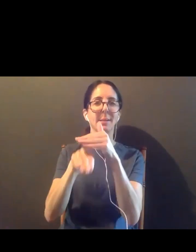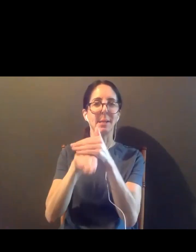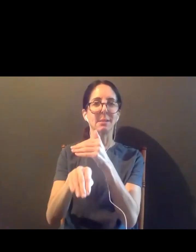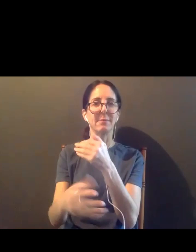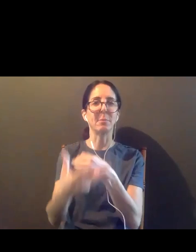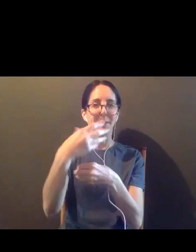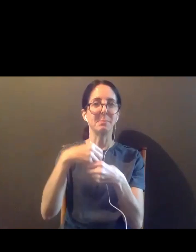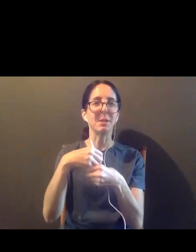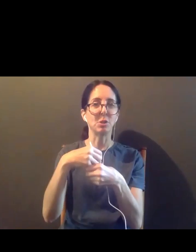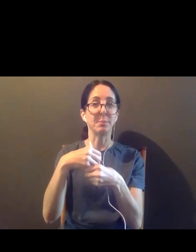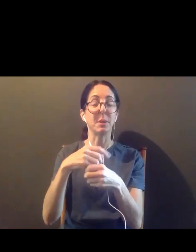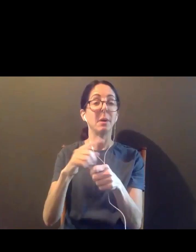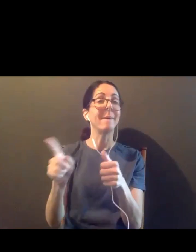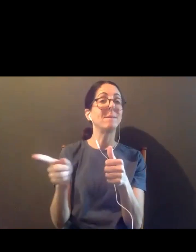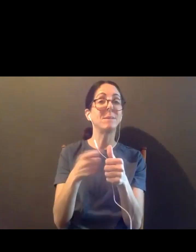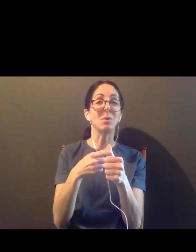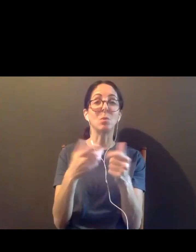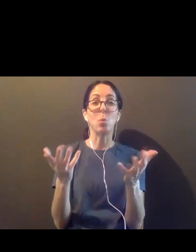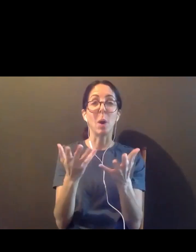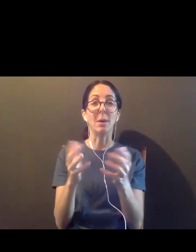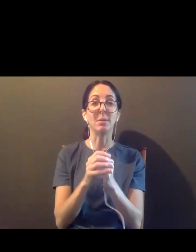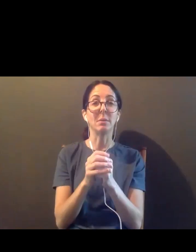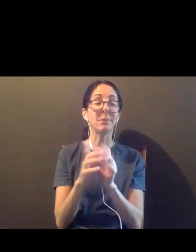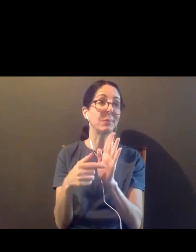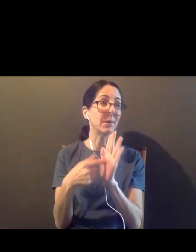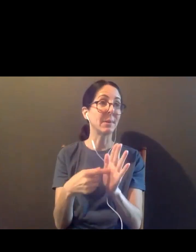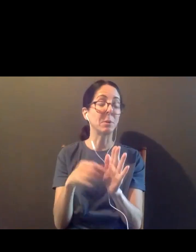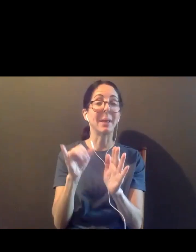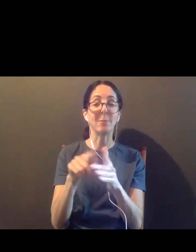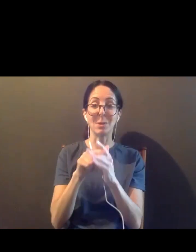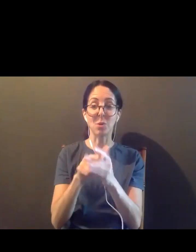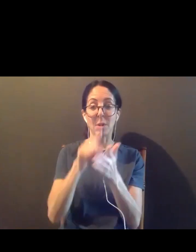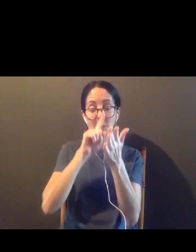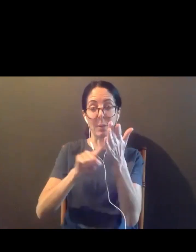The first thing is that if we are entering into a research project that it has a formal